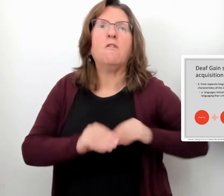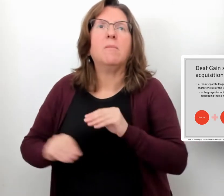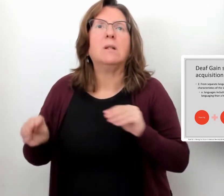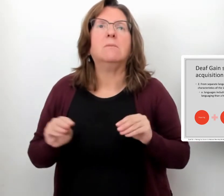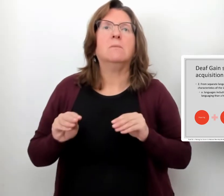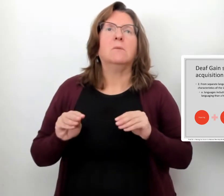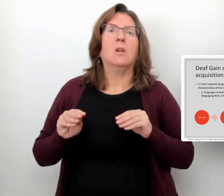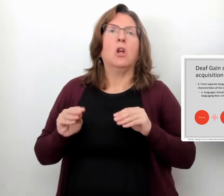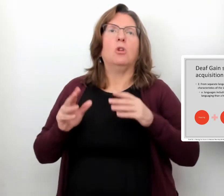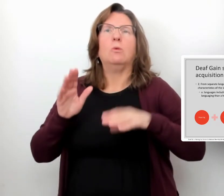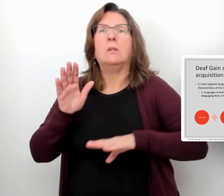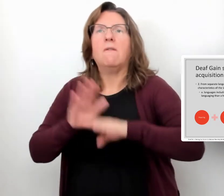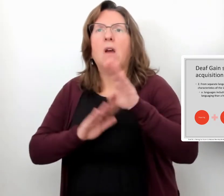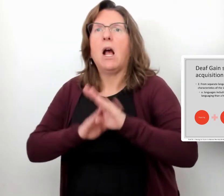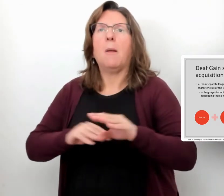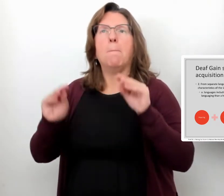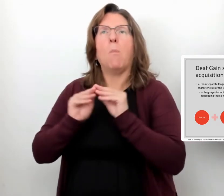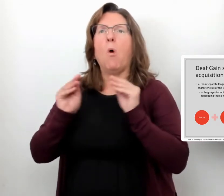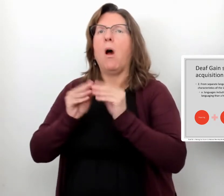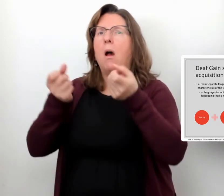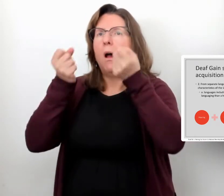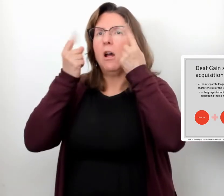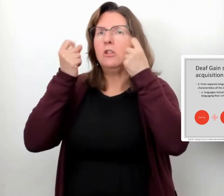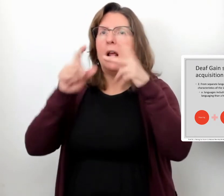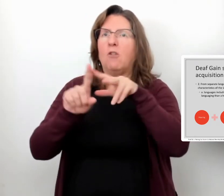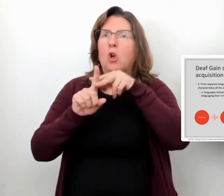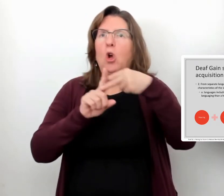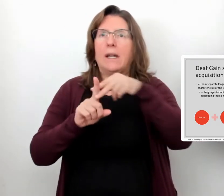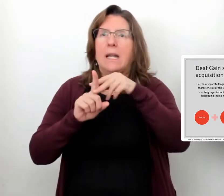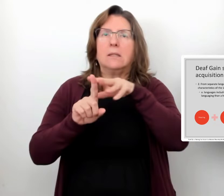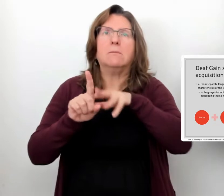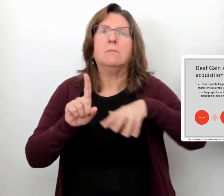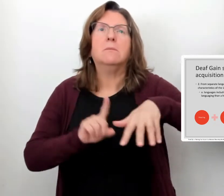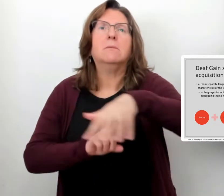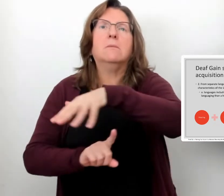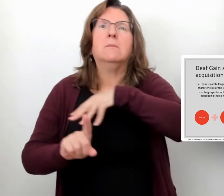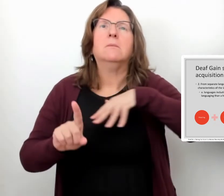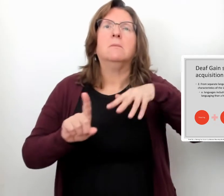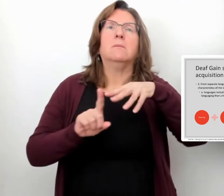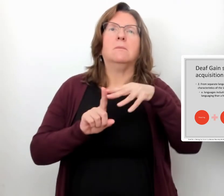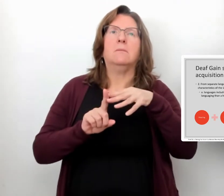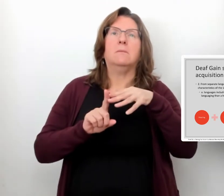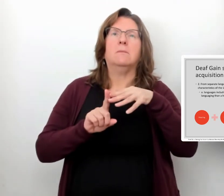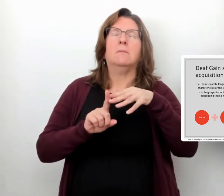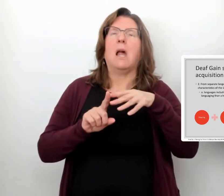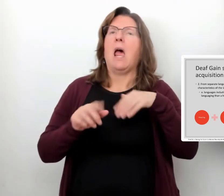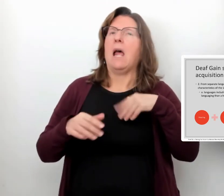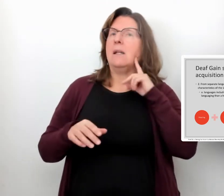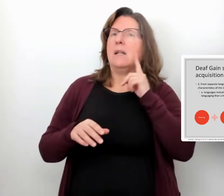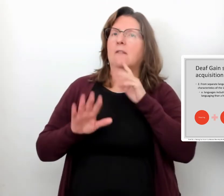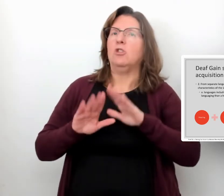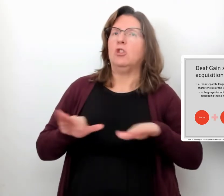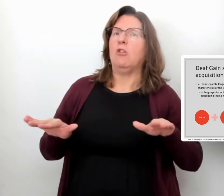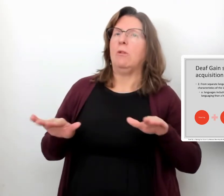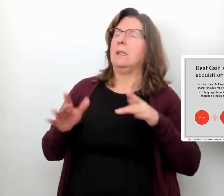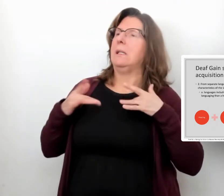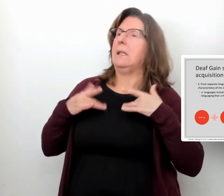It includes 'visual movement' towards developing a richer understanding of context.